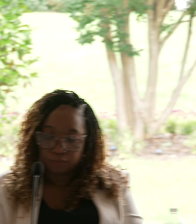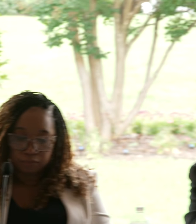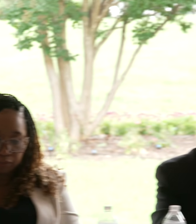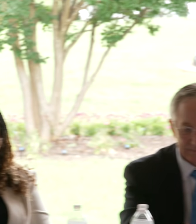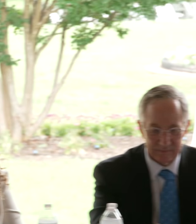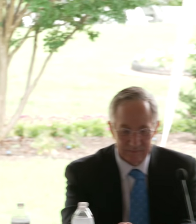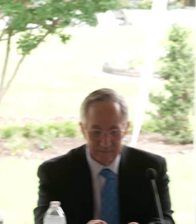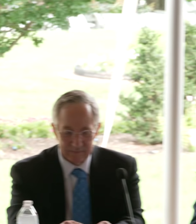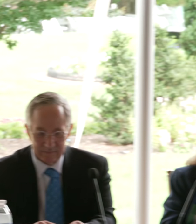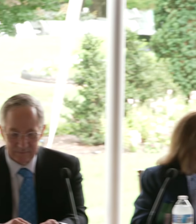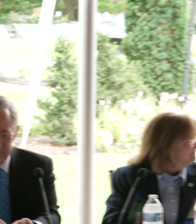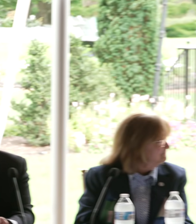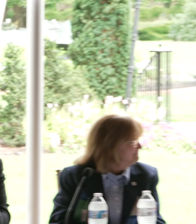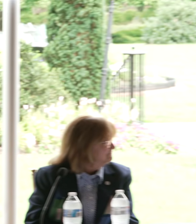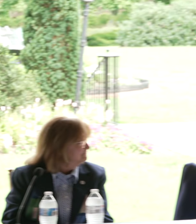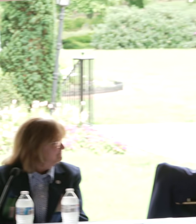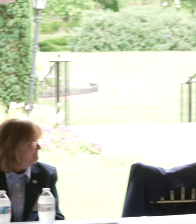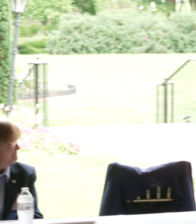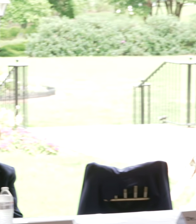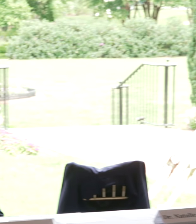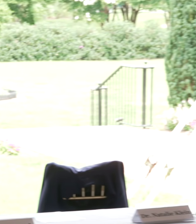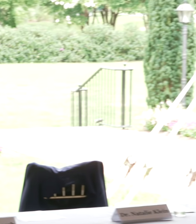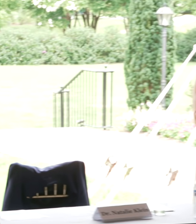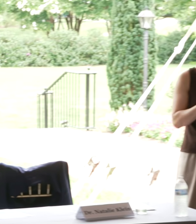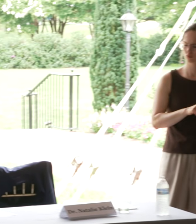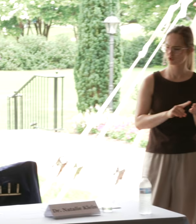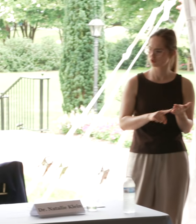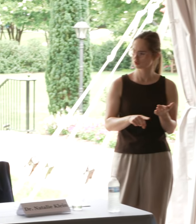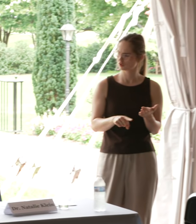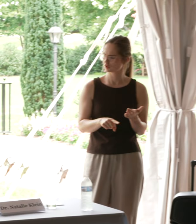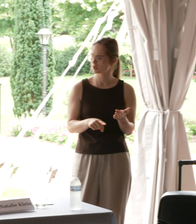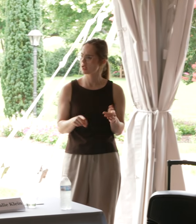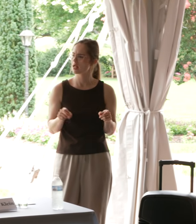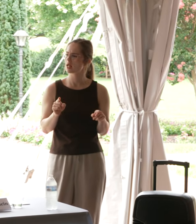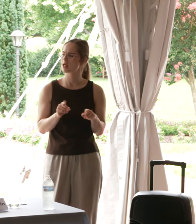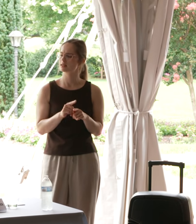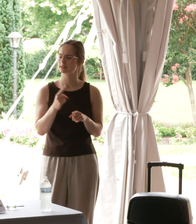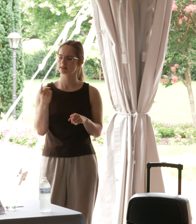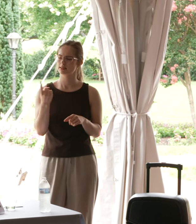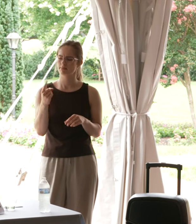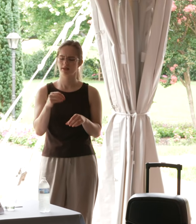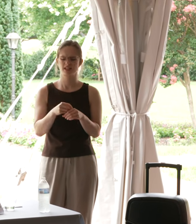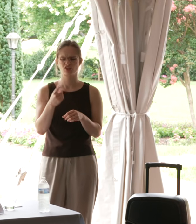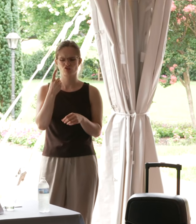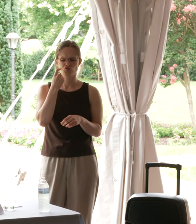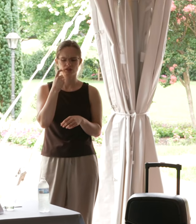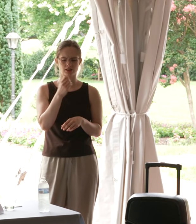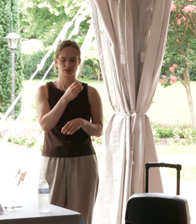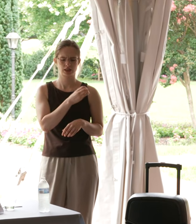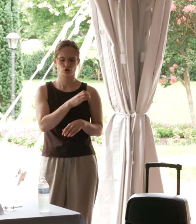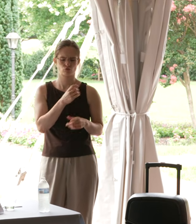As somebody in your most recent clinical trial, what helped you to be able to make an informed and